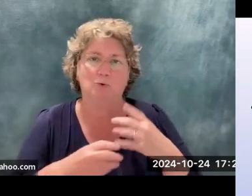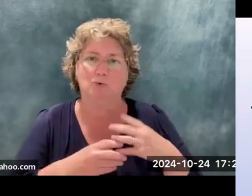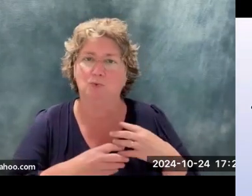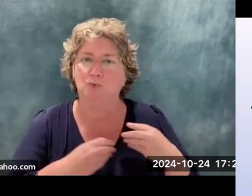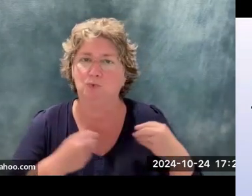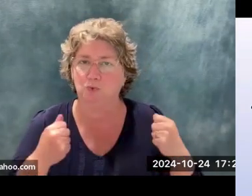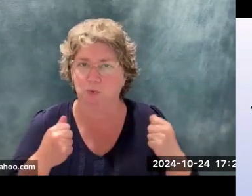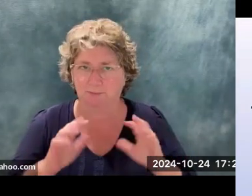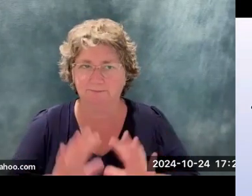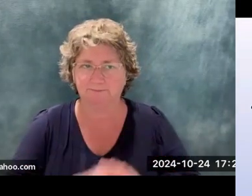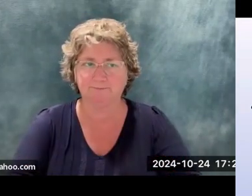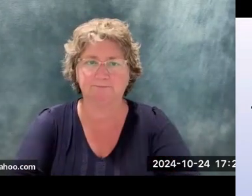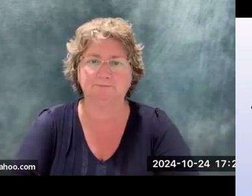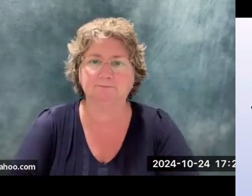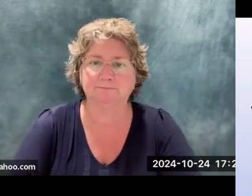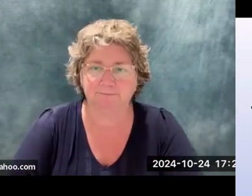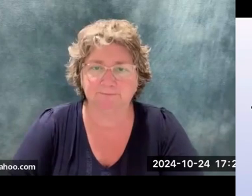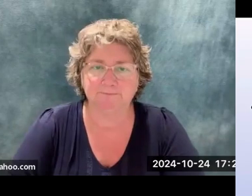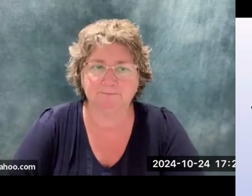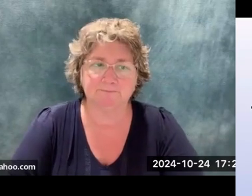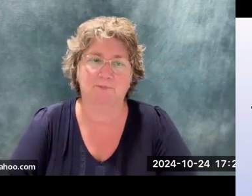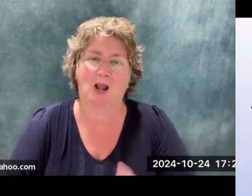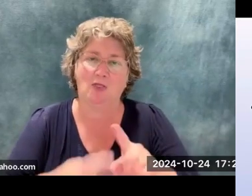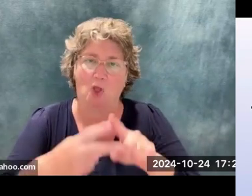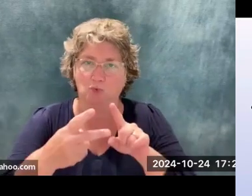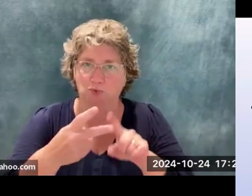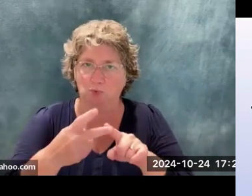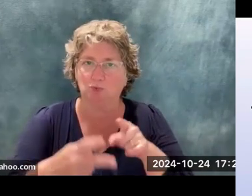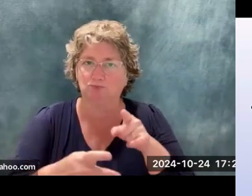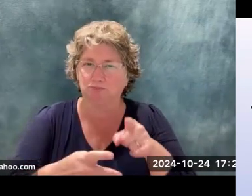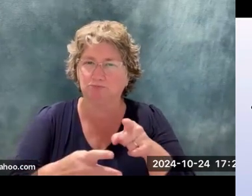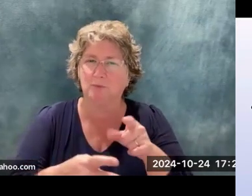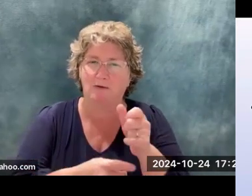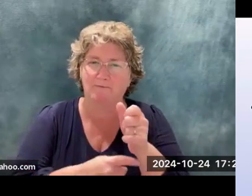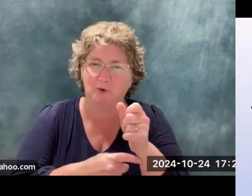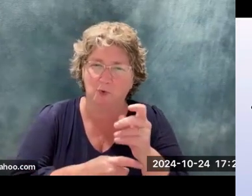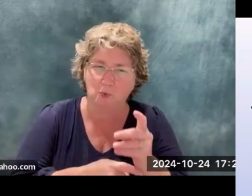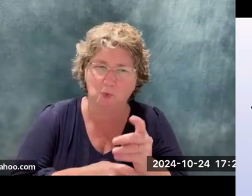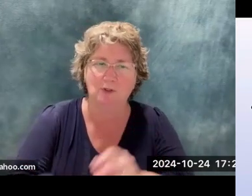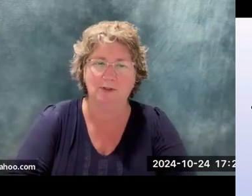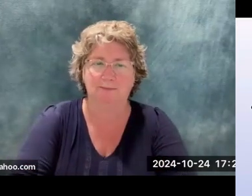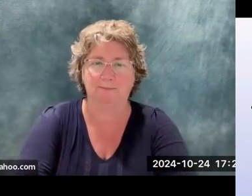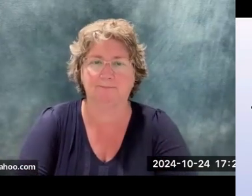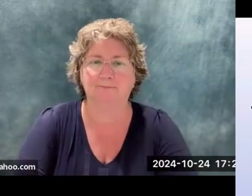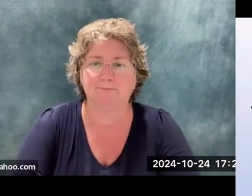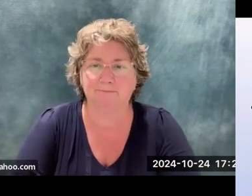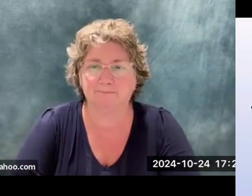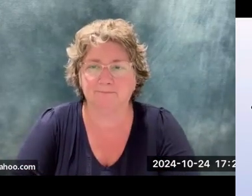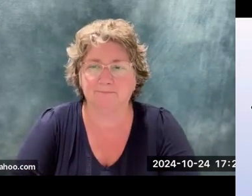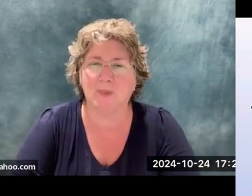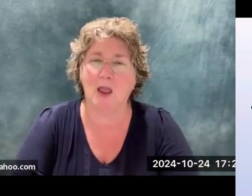and pericarditis is only seven per 100,000 vaccinees. It's more commonly observed